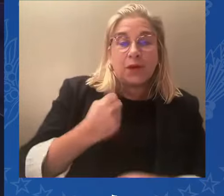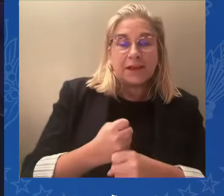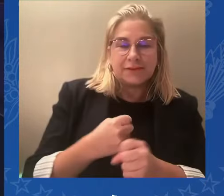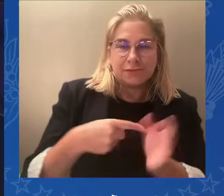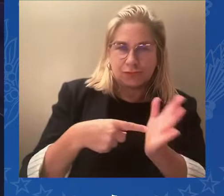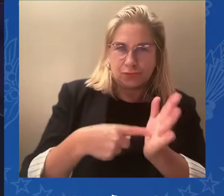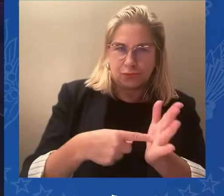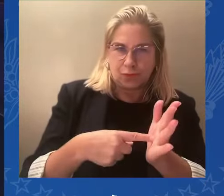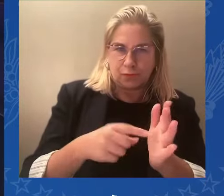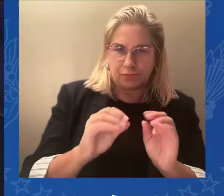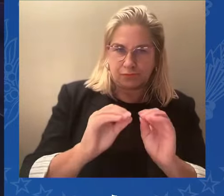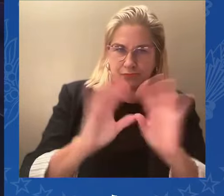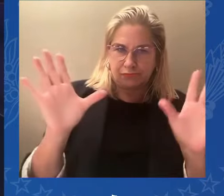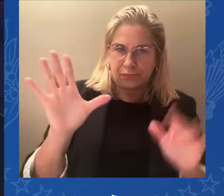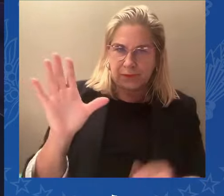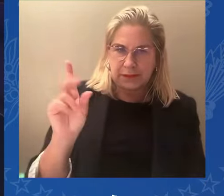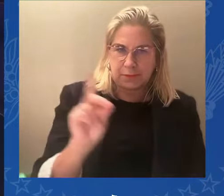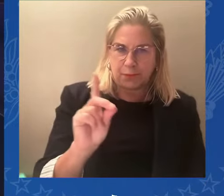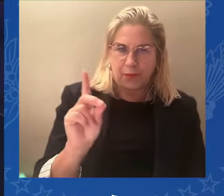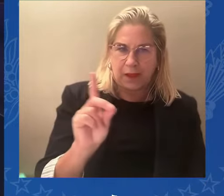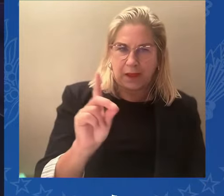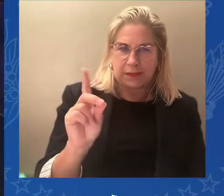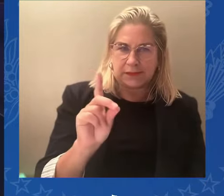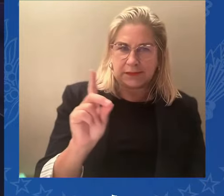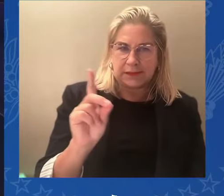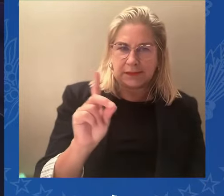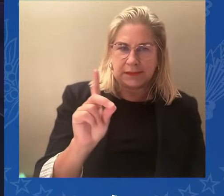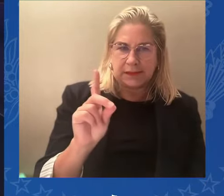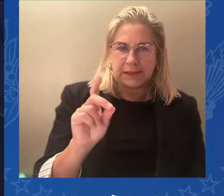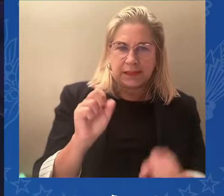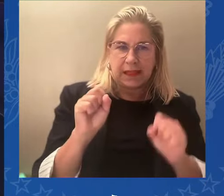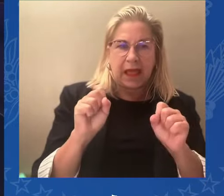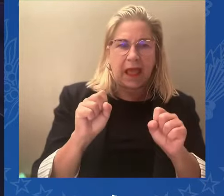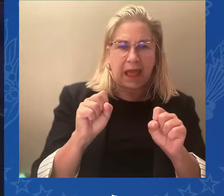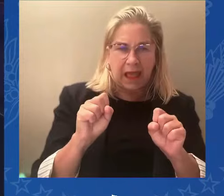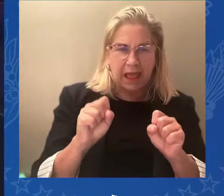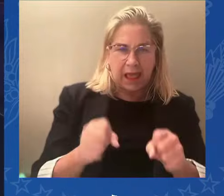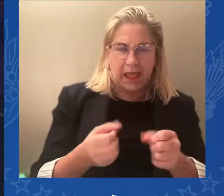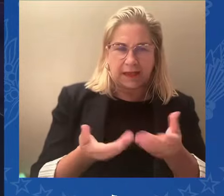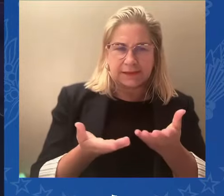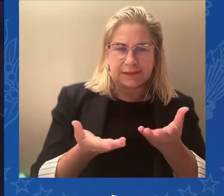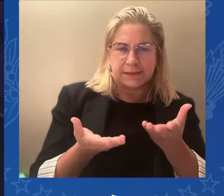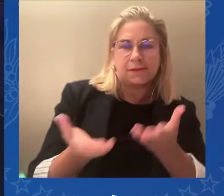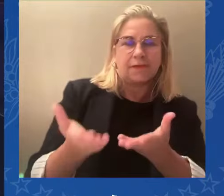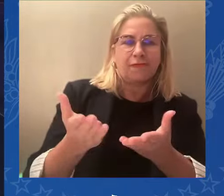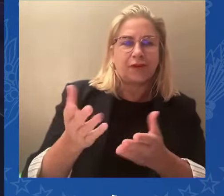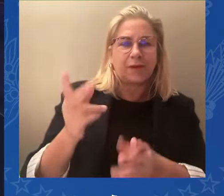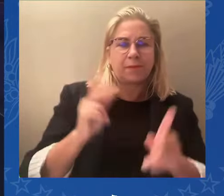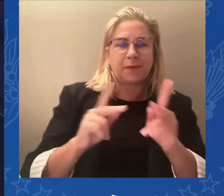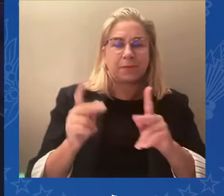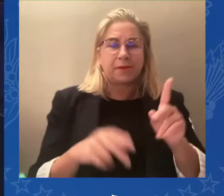Donald Trump’s failed presidency eroded trust in whether democracy could meet the needs in the nation.